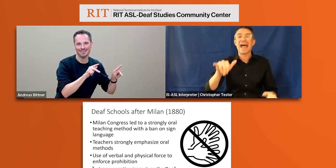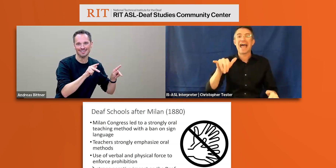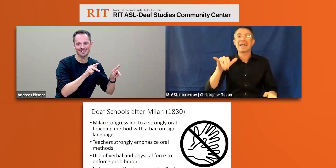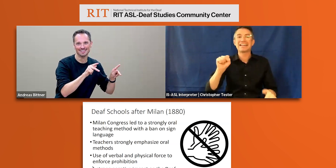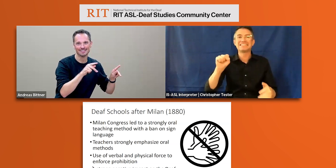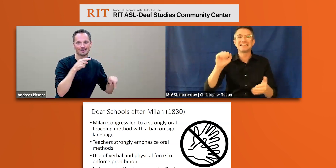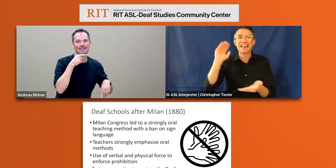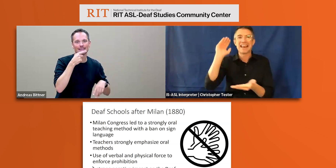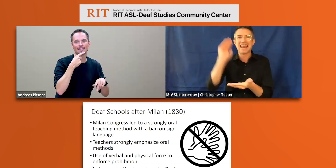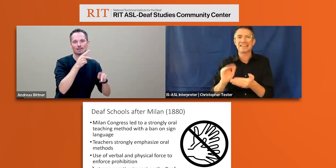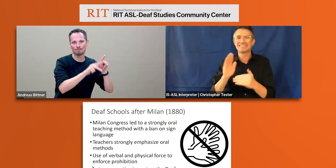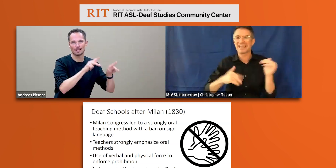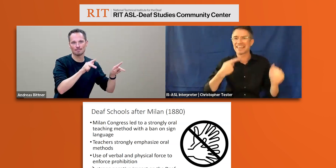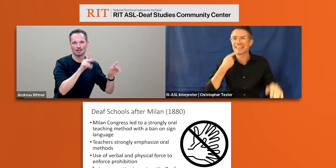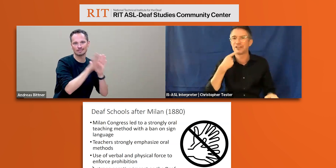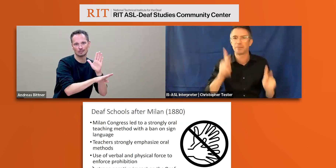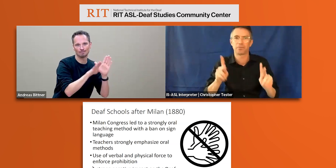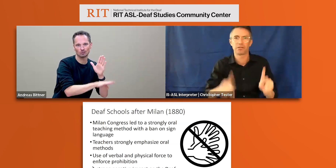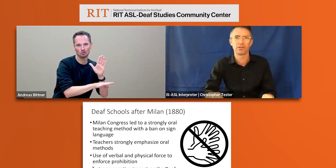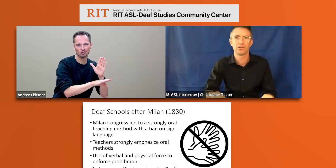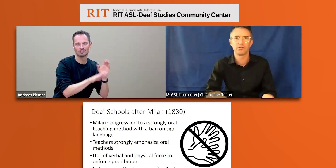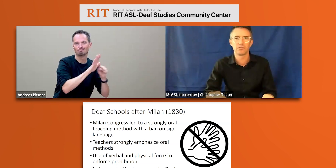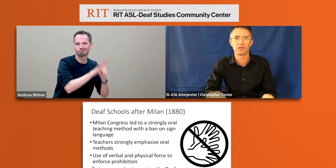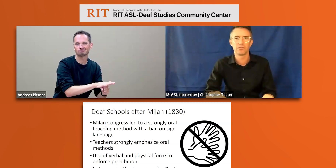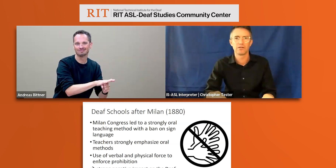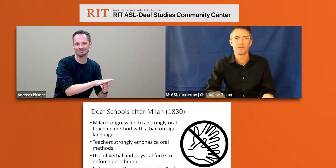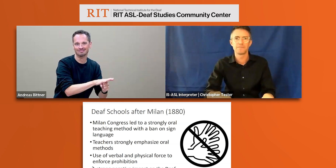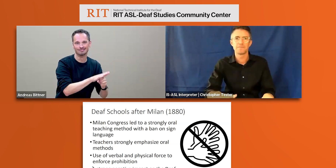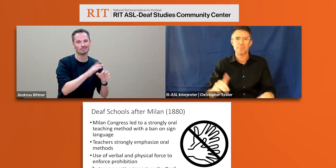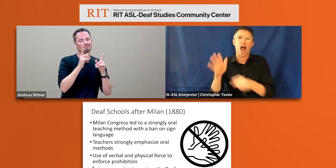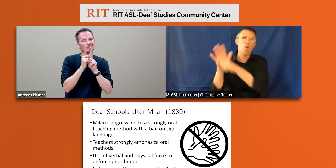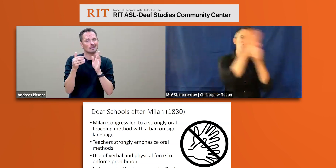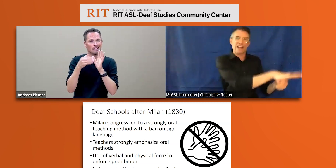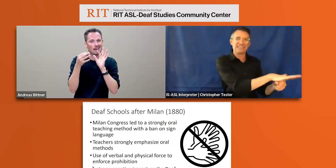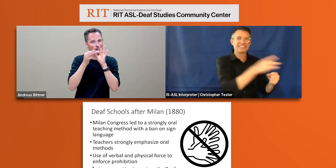because that is less than hearing people."